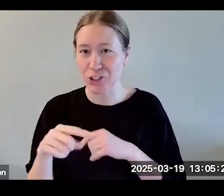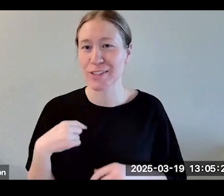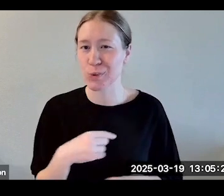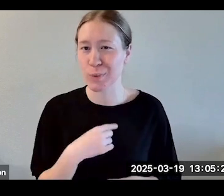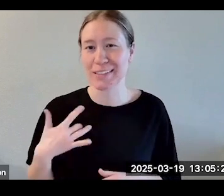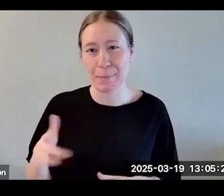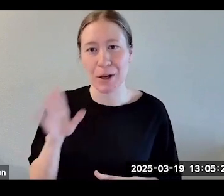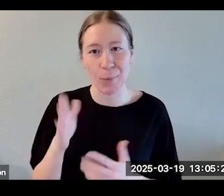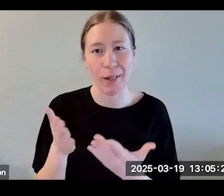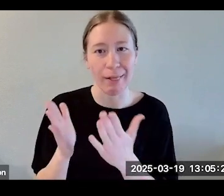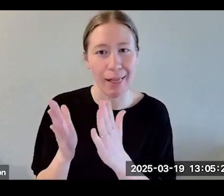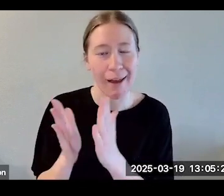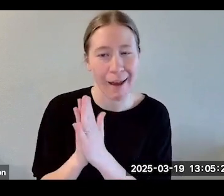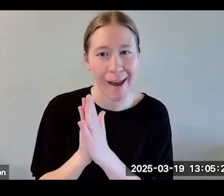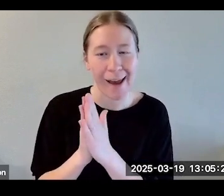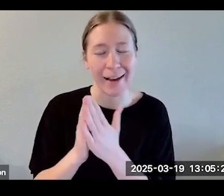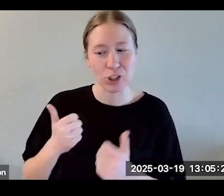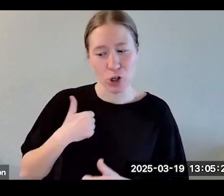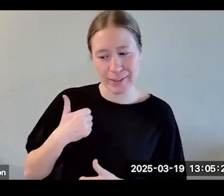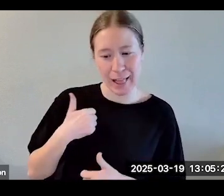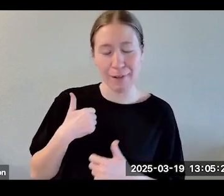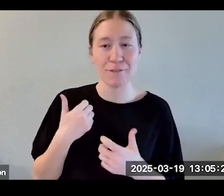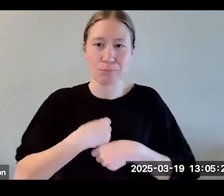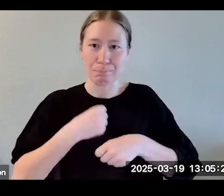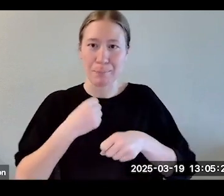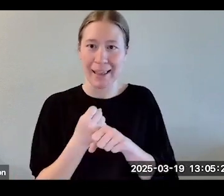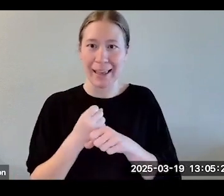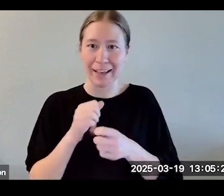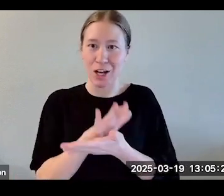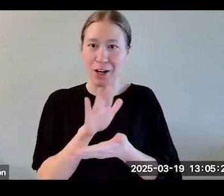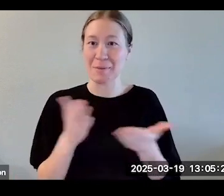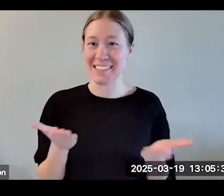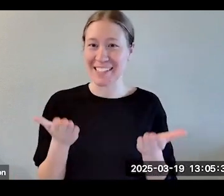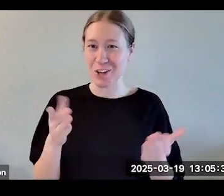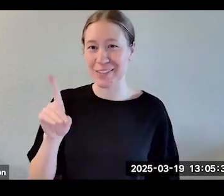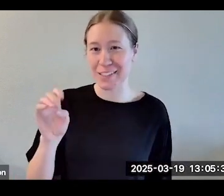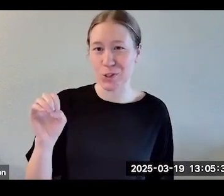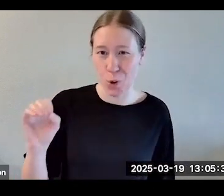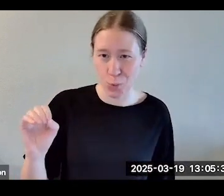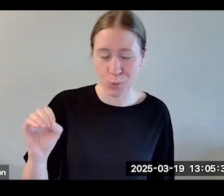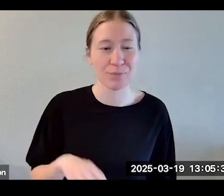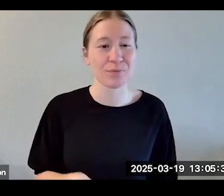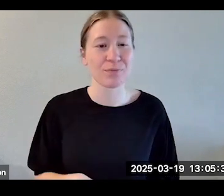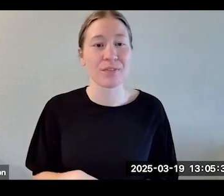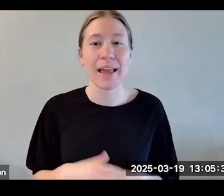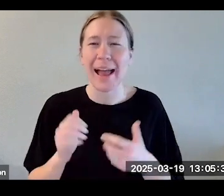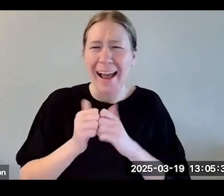when we're creating documents here over in DEO. So how can I create structure in my document?